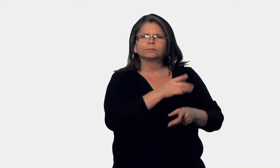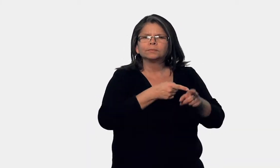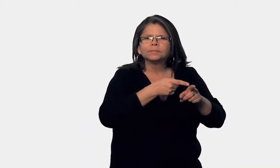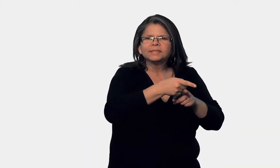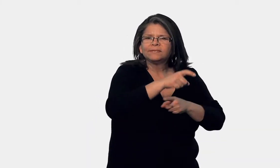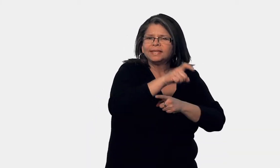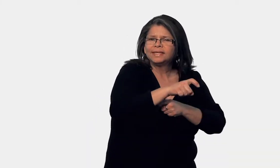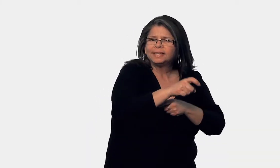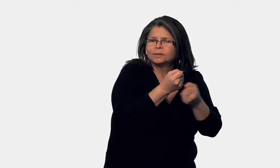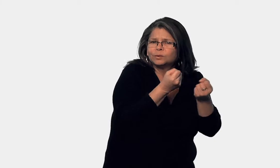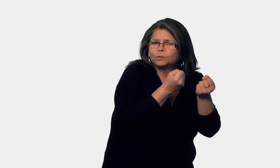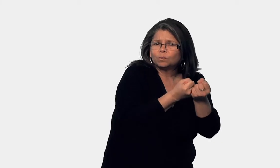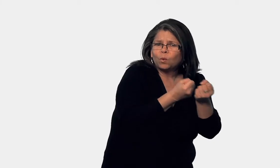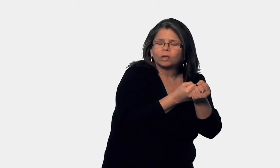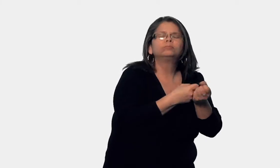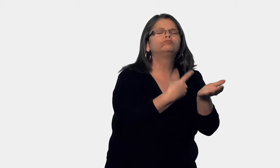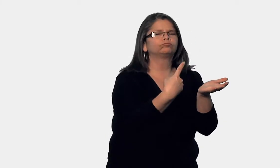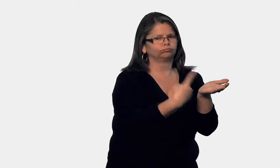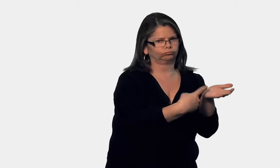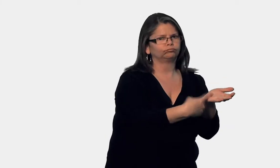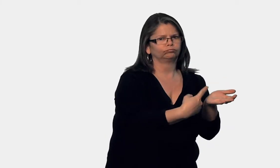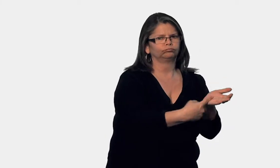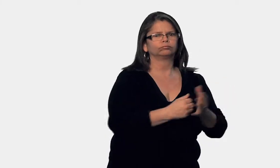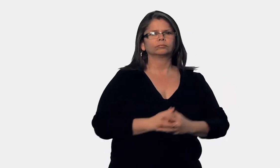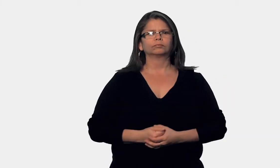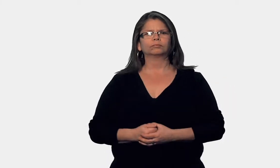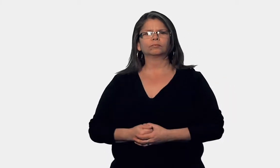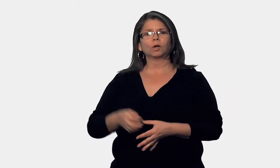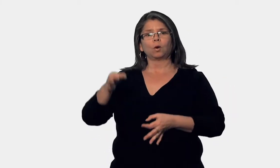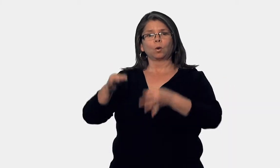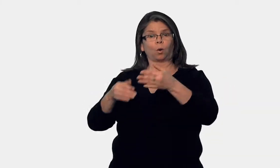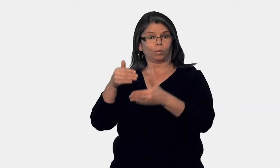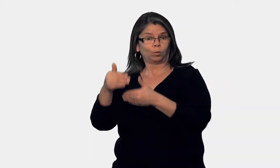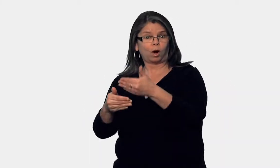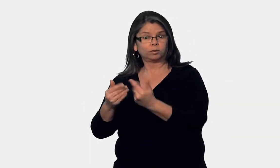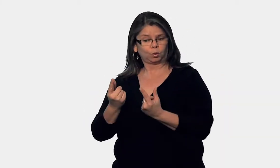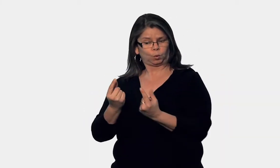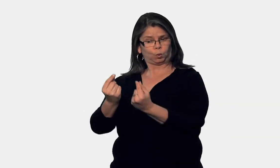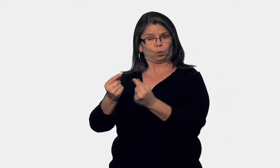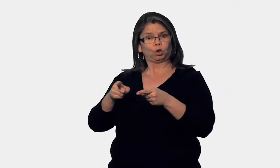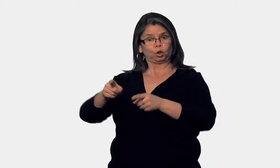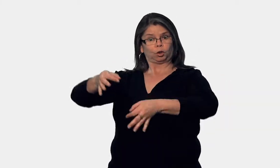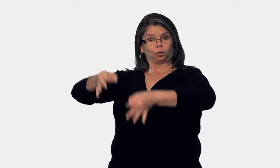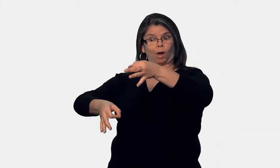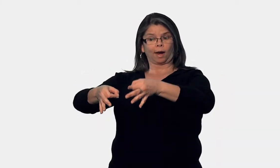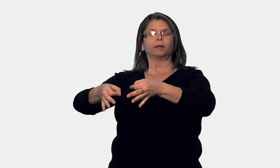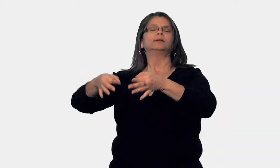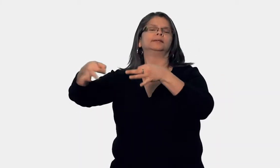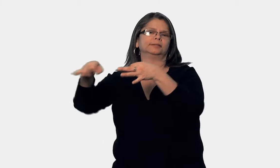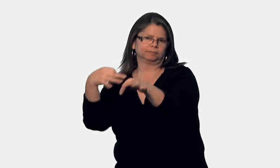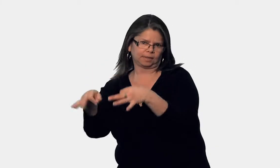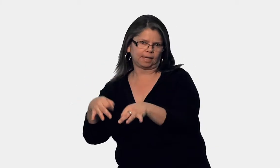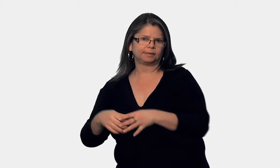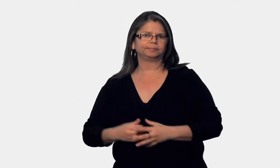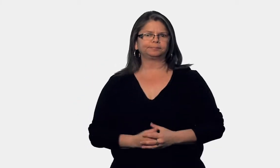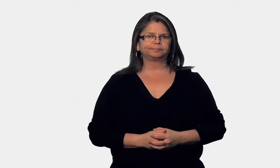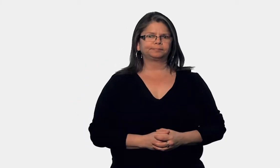Discuss the person's specific needs for support; Explain the court process and steps in the trial;